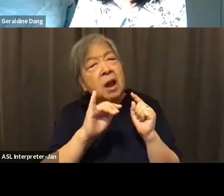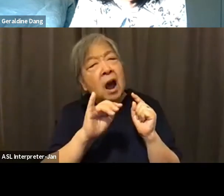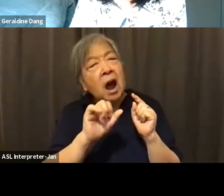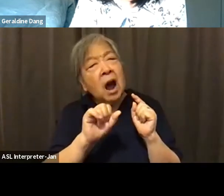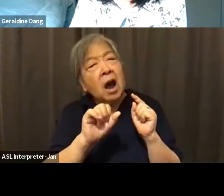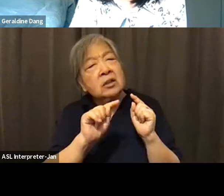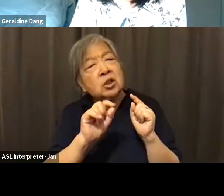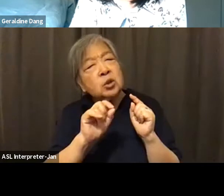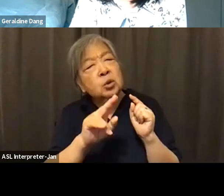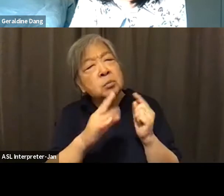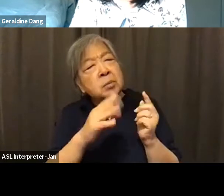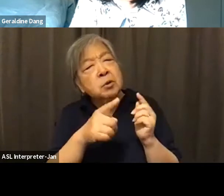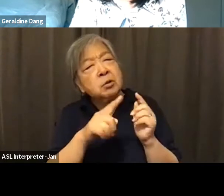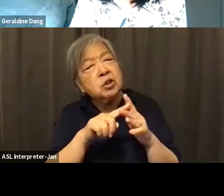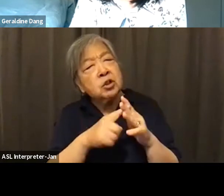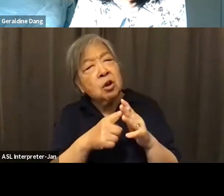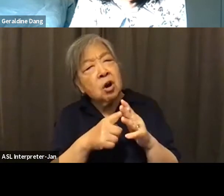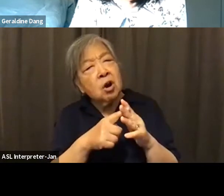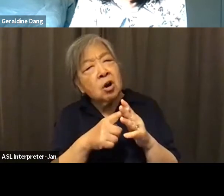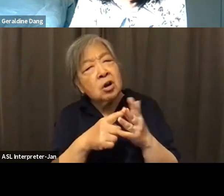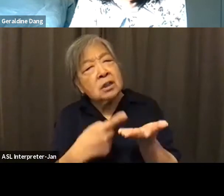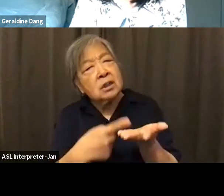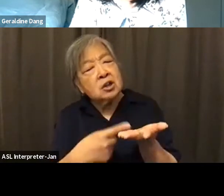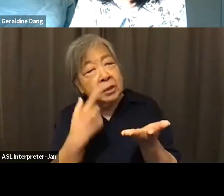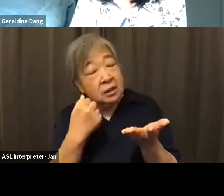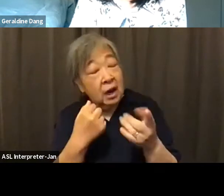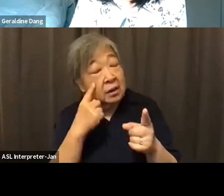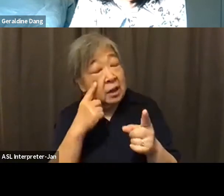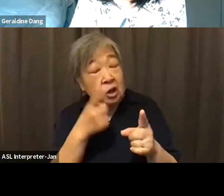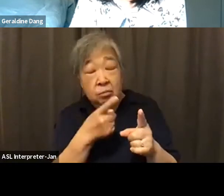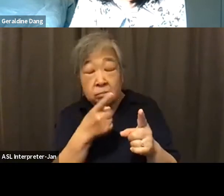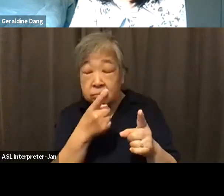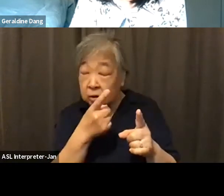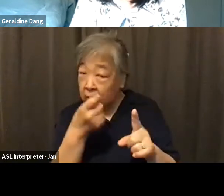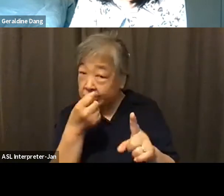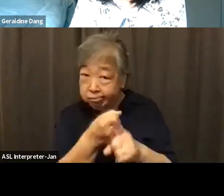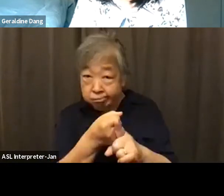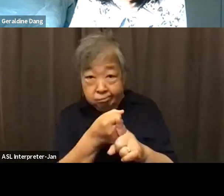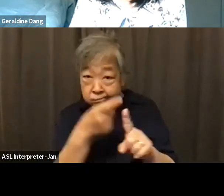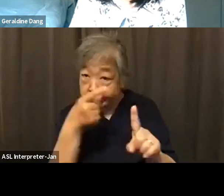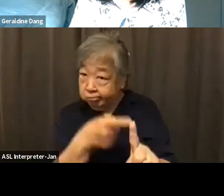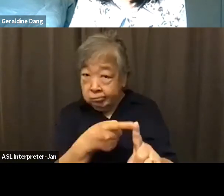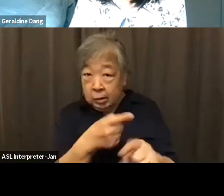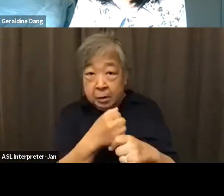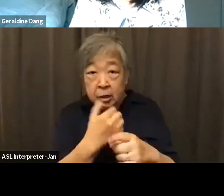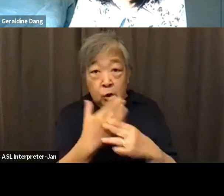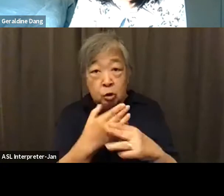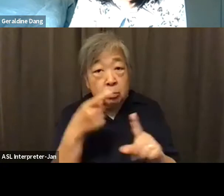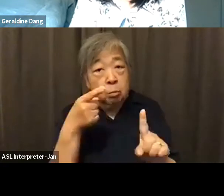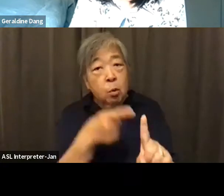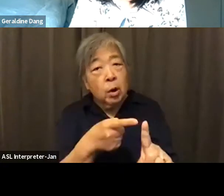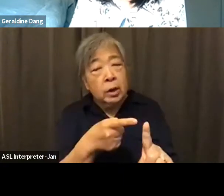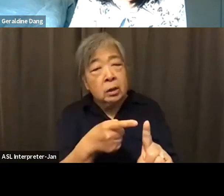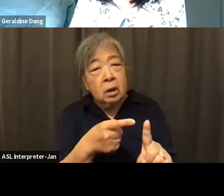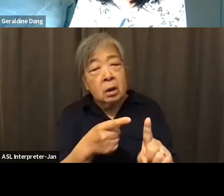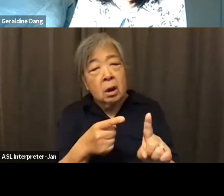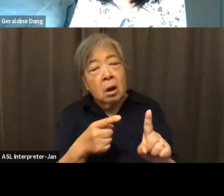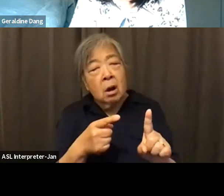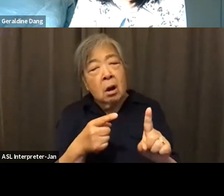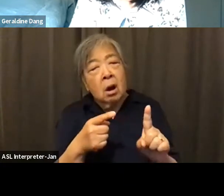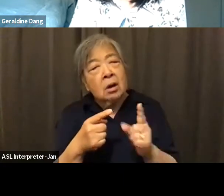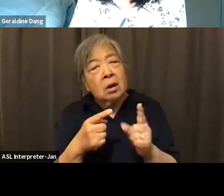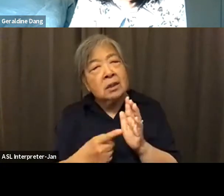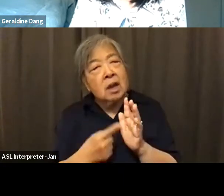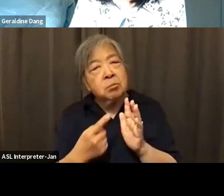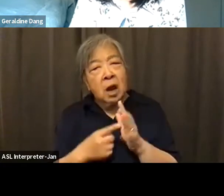Just because I think you hit it on the head, sometimes one part of your identity when you're